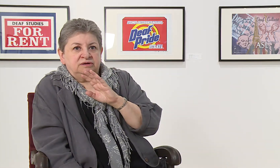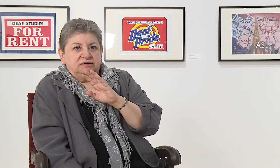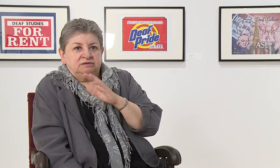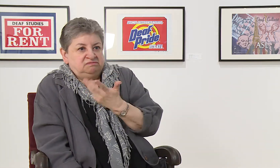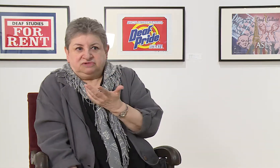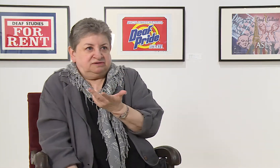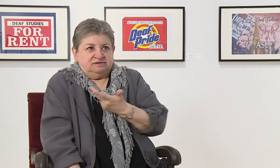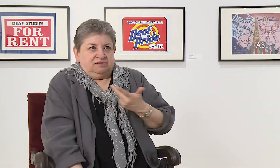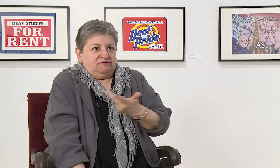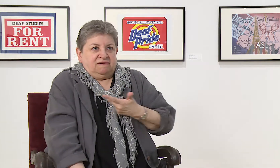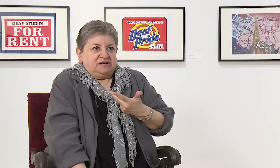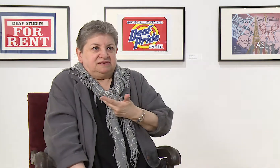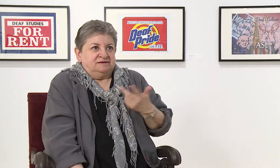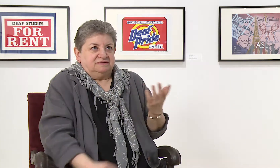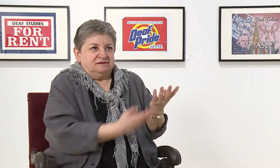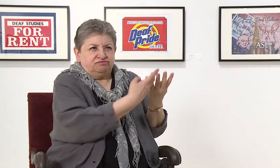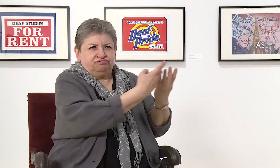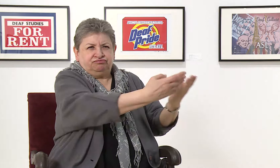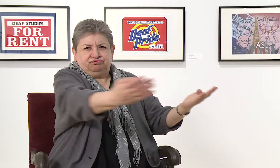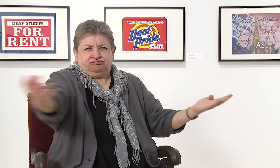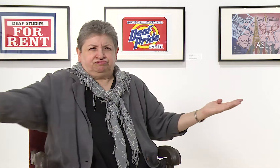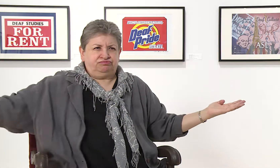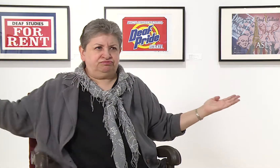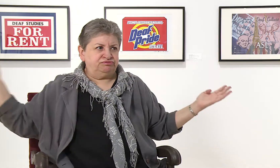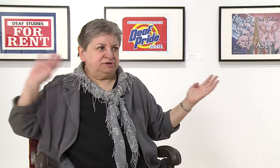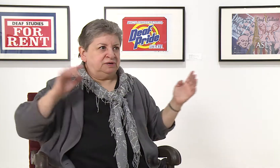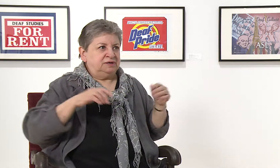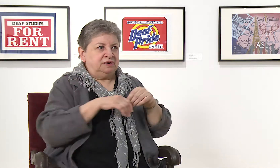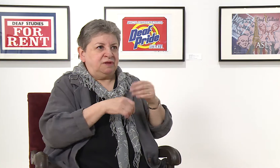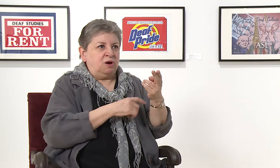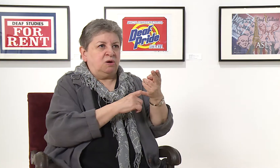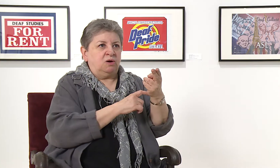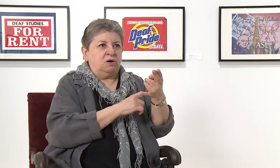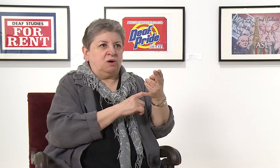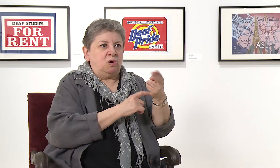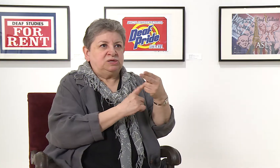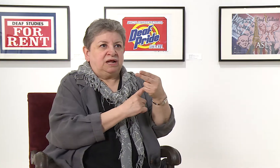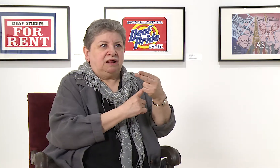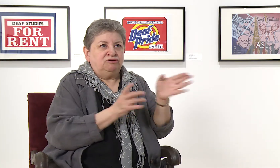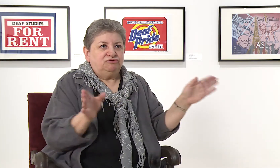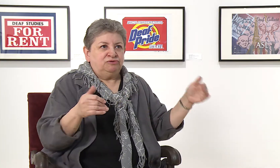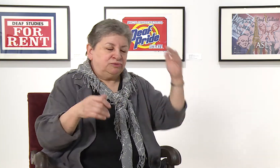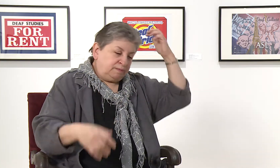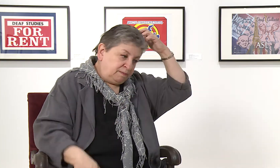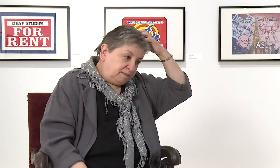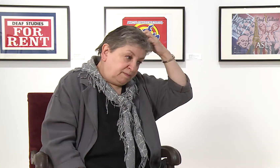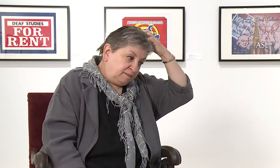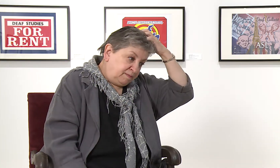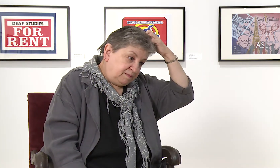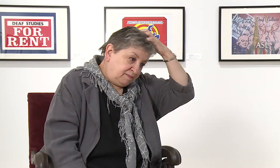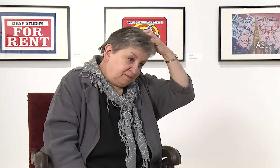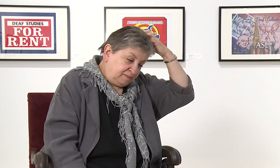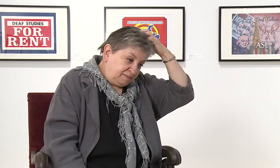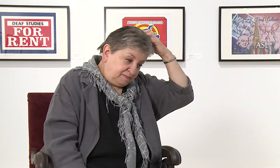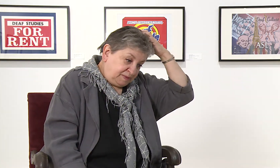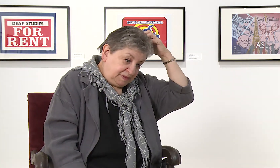It was Betty G. Miller, Chuck Baird, and myself who put together this exhibit in a hotel room.